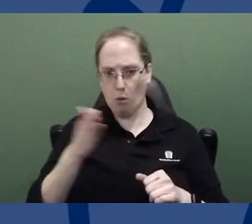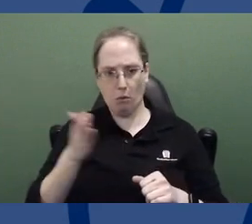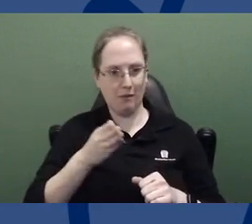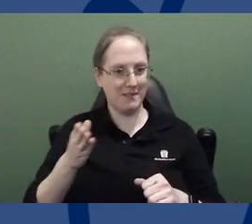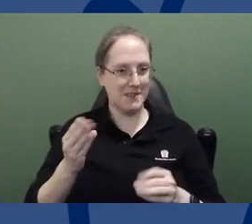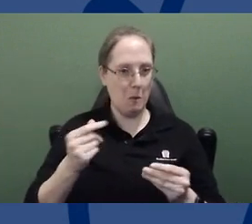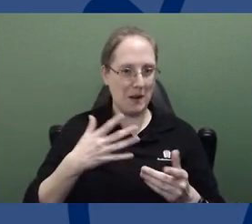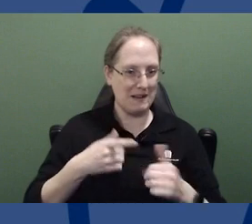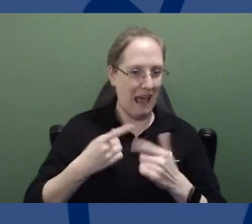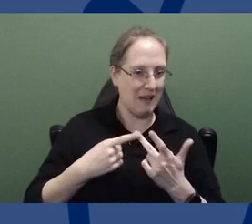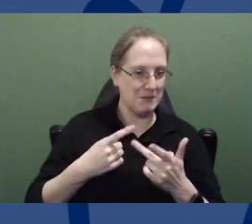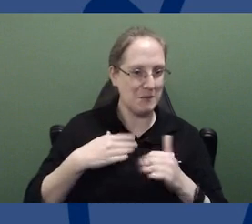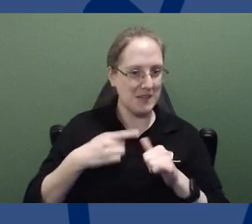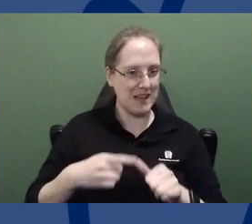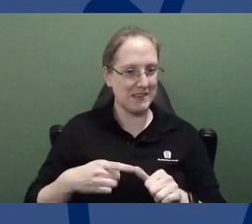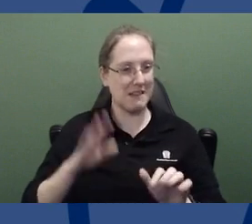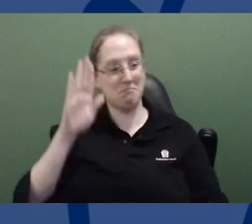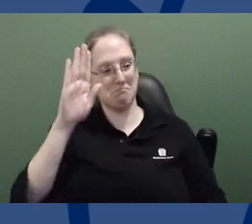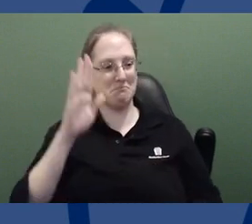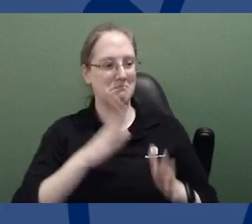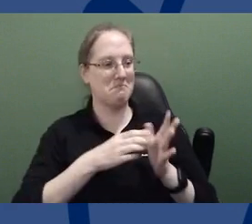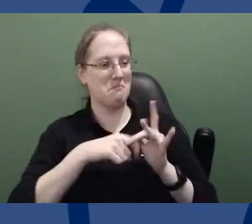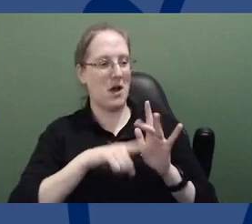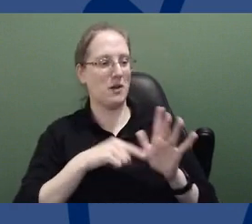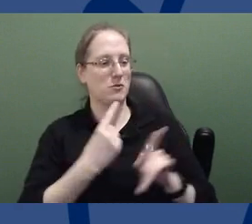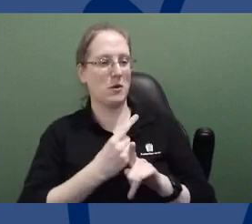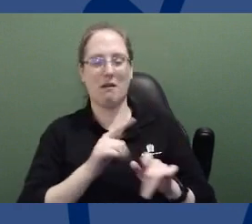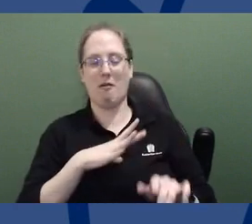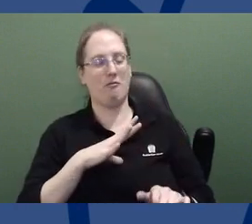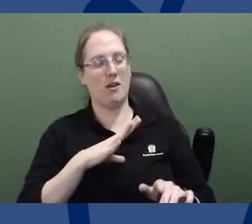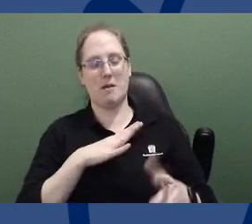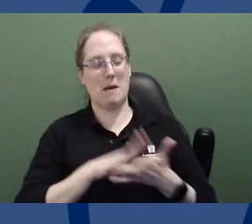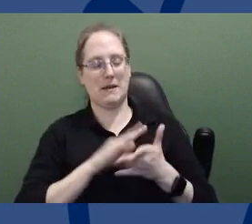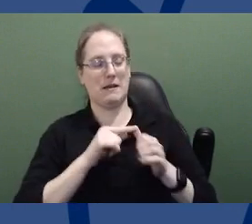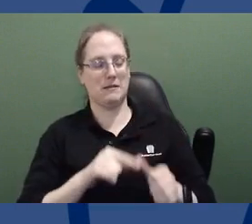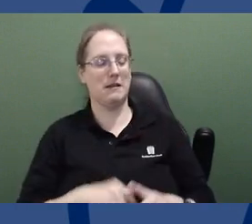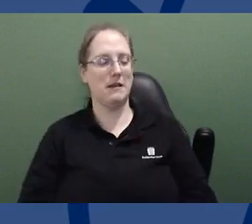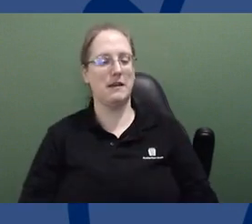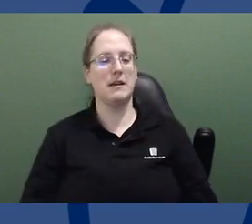I'm happy to answer. I think it's the same. Over time you will have expenses that that